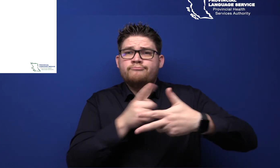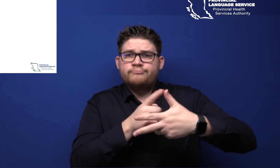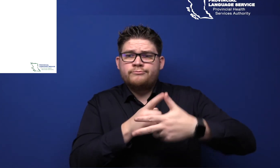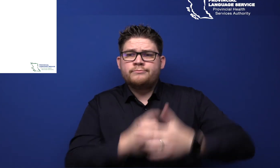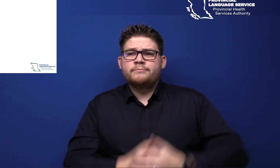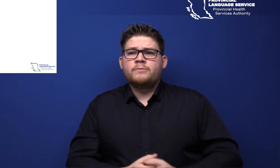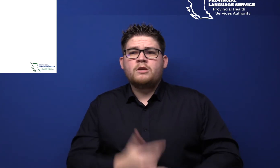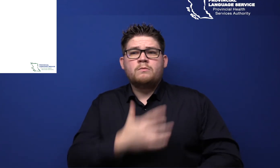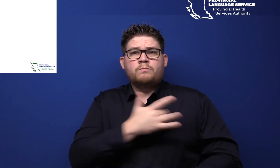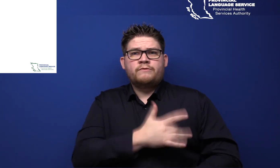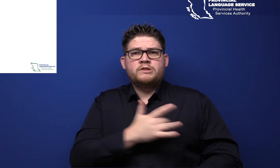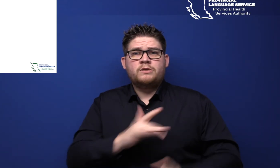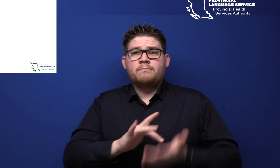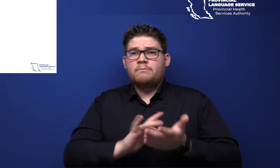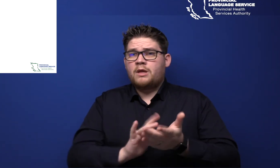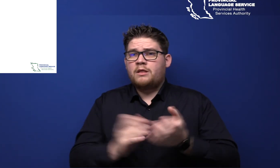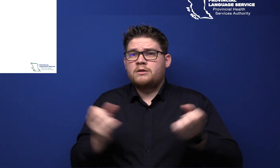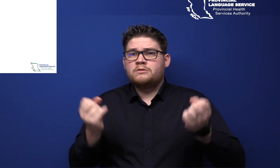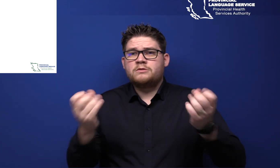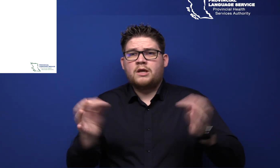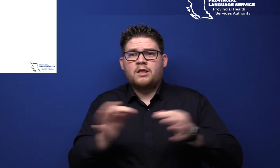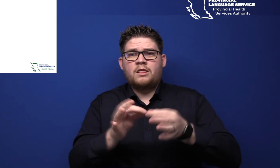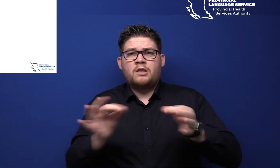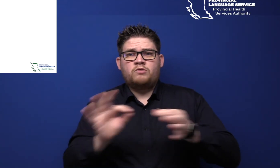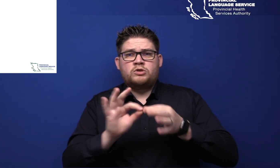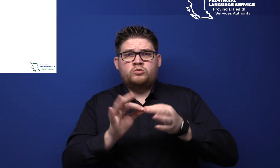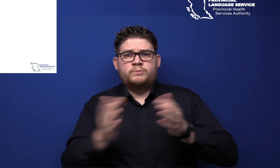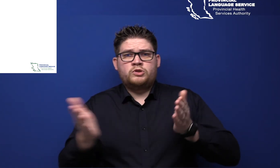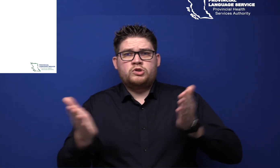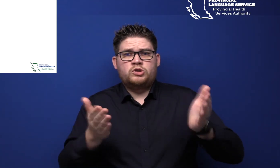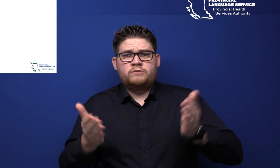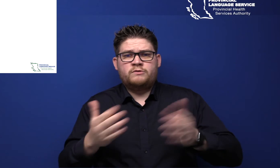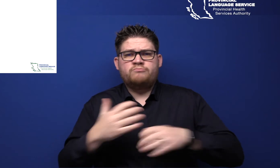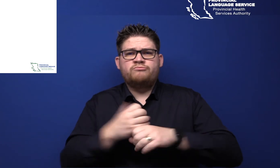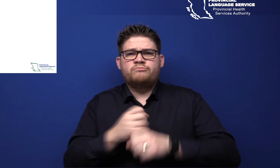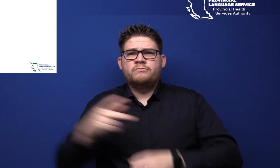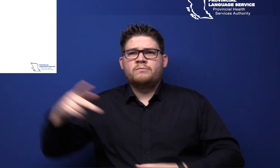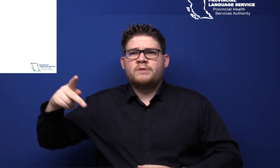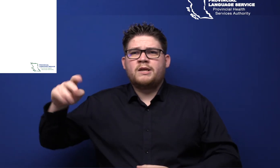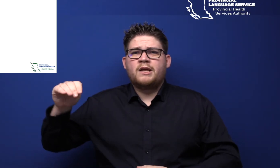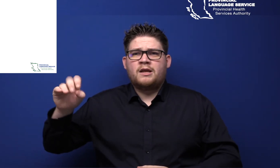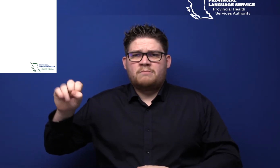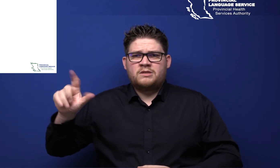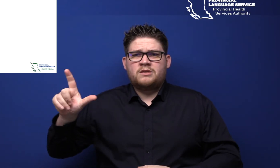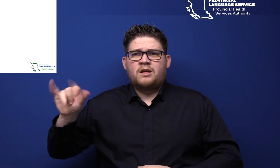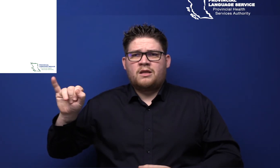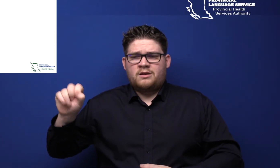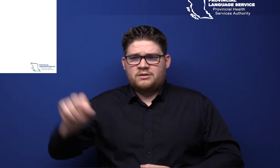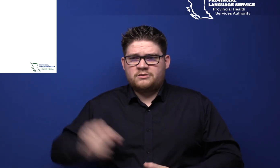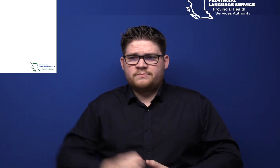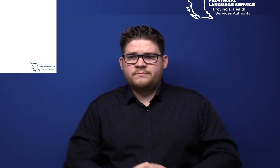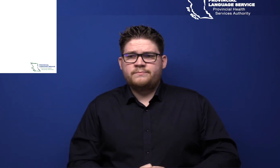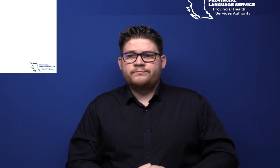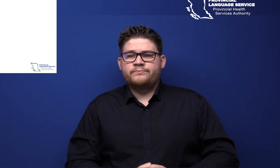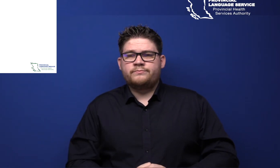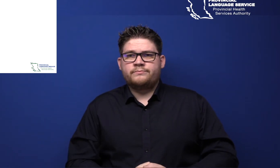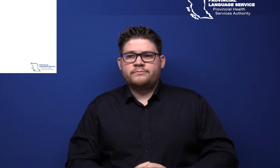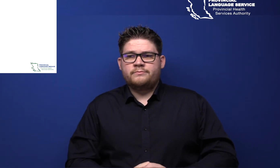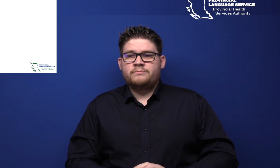FIRST IS PROVINCIAL MEDICAL SIGN LANGUAGE INTERPRETING SERVICES, PMSLIS.